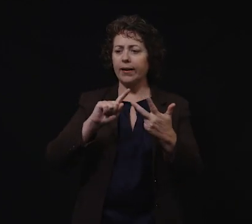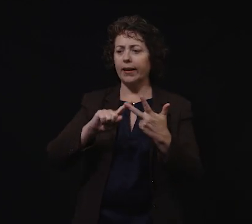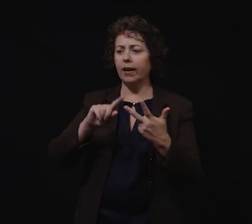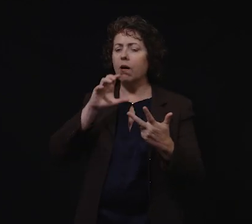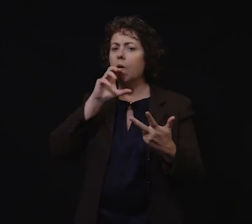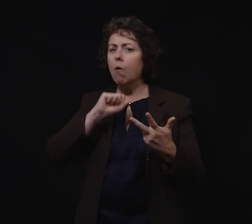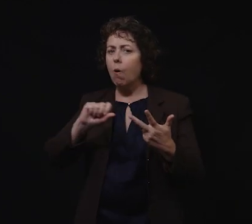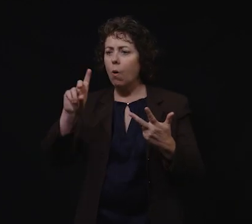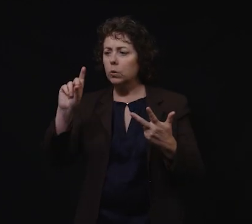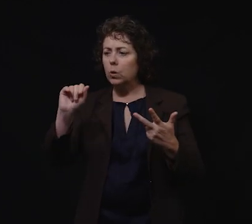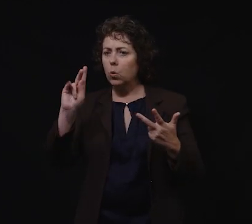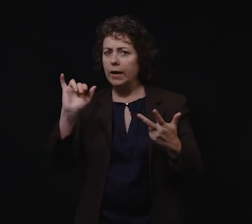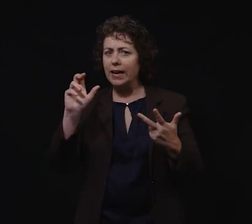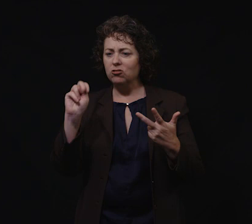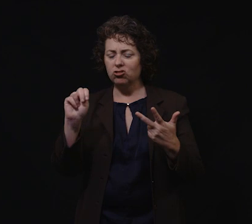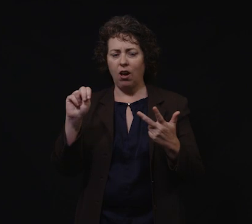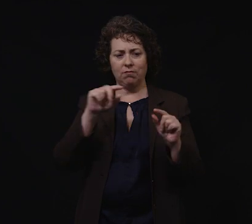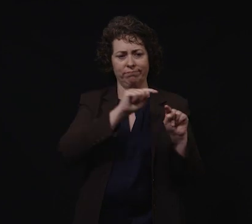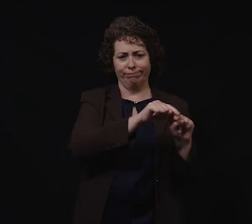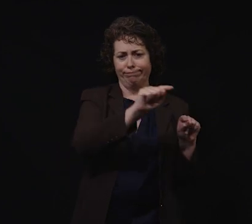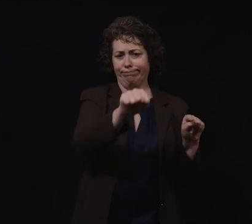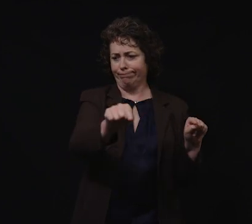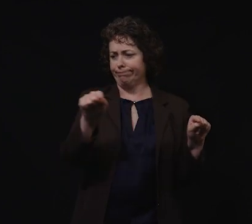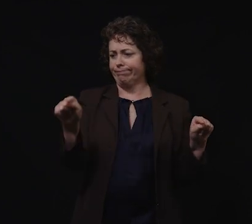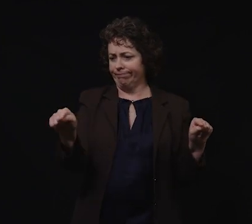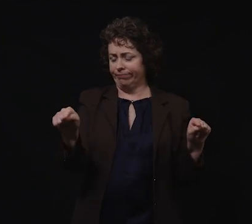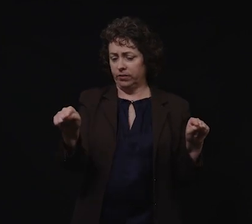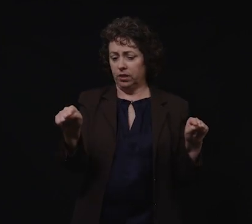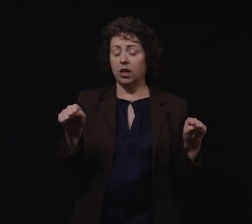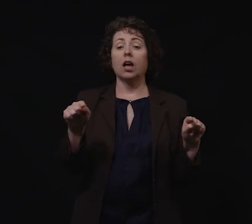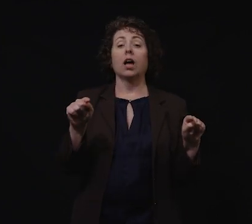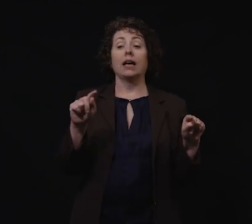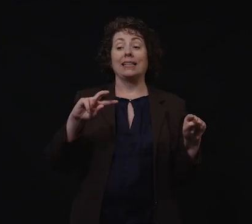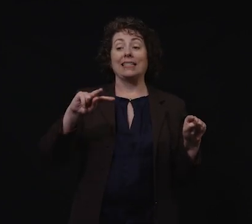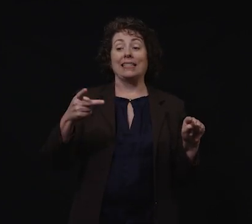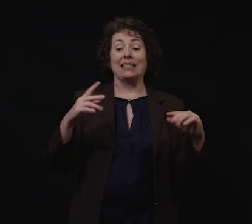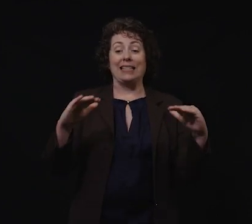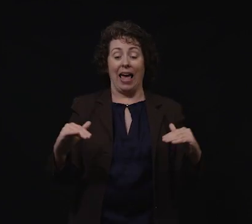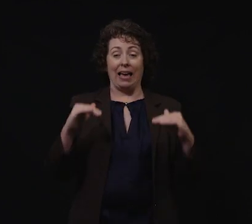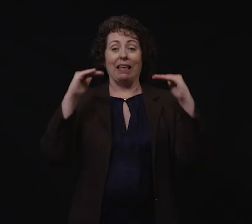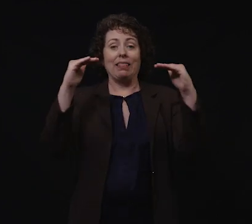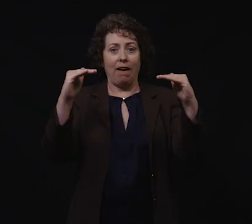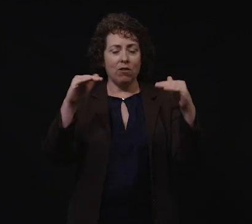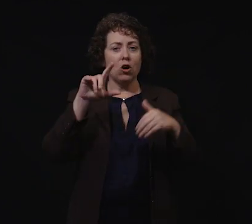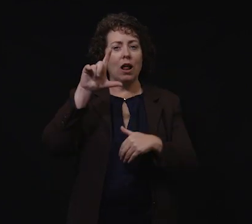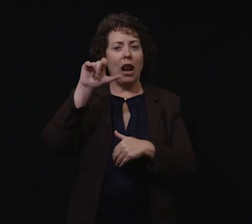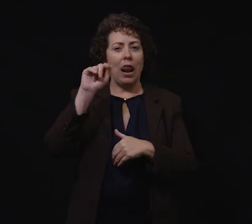well as kellam high school I can tell you that in the second tier. We think we're going to open landstown high school as well